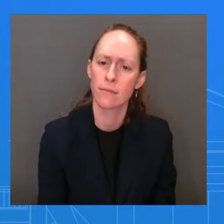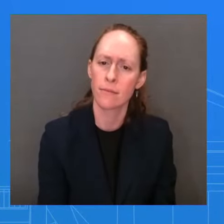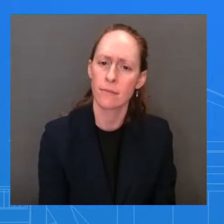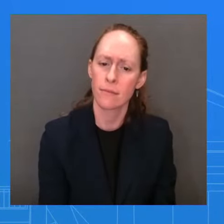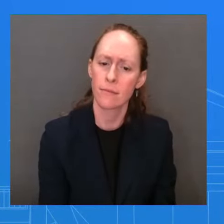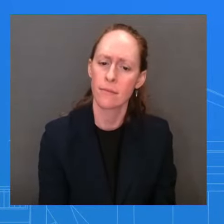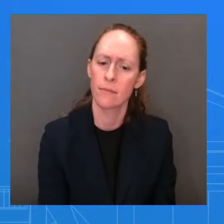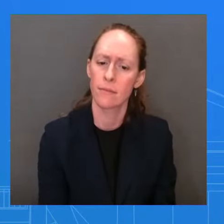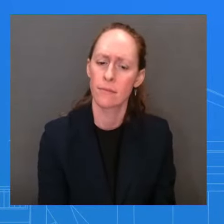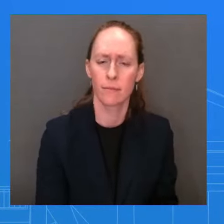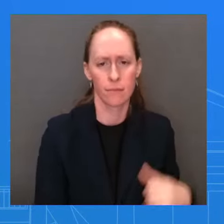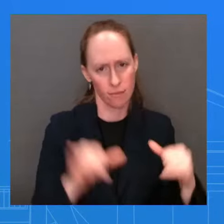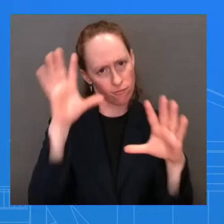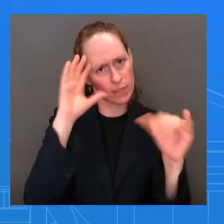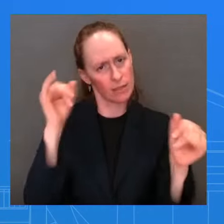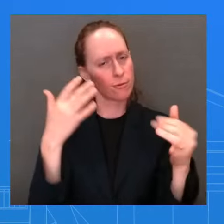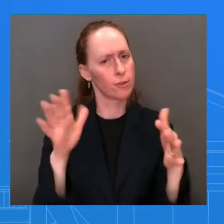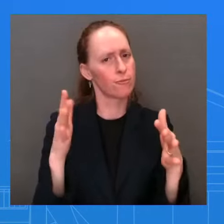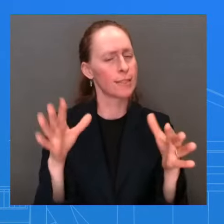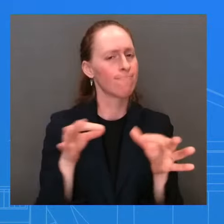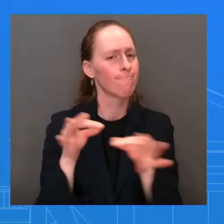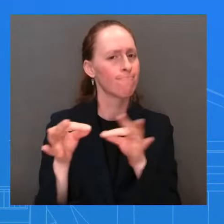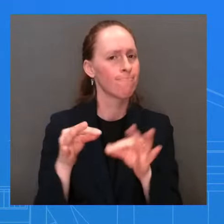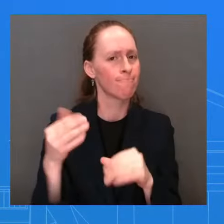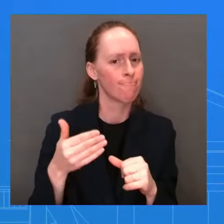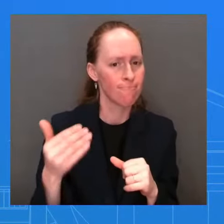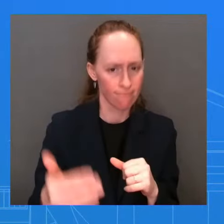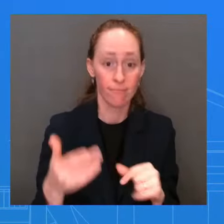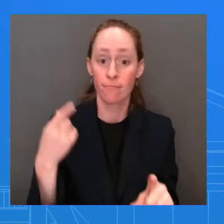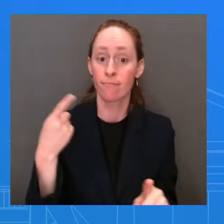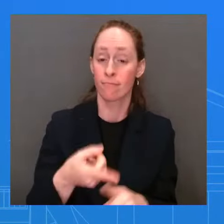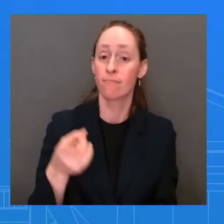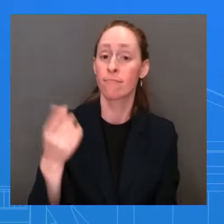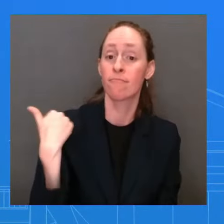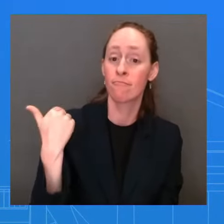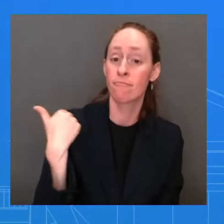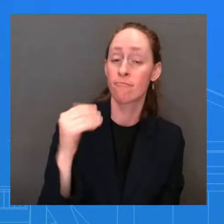finishing -- finishing the job. Look, he ran and won on his agenda in 2020.